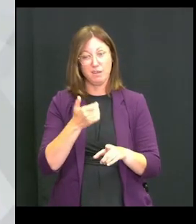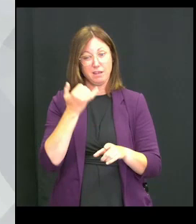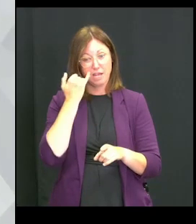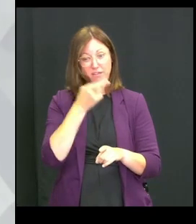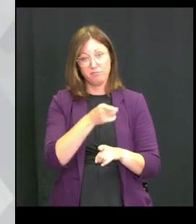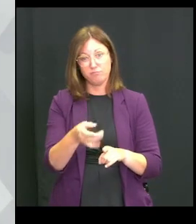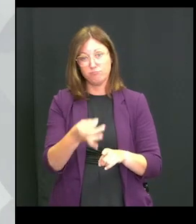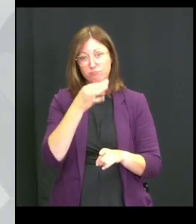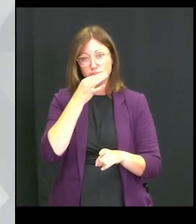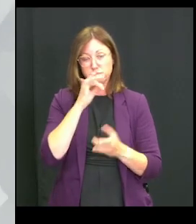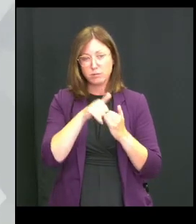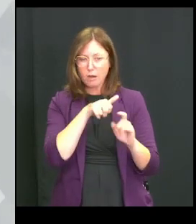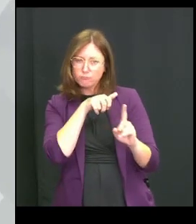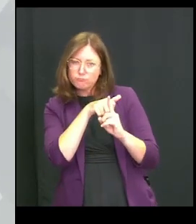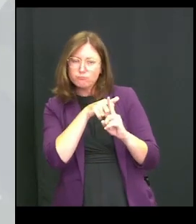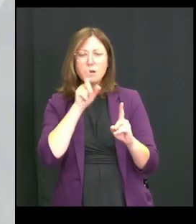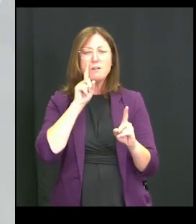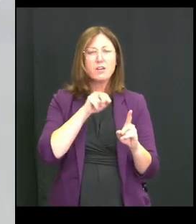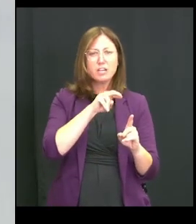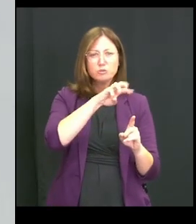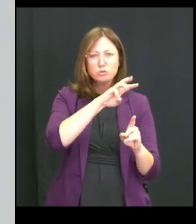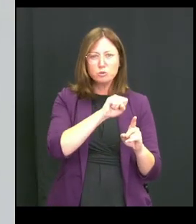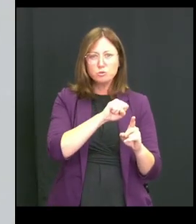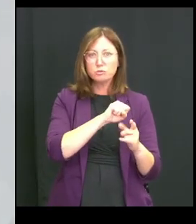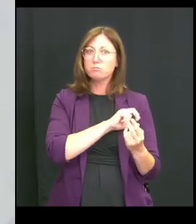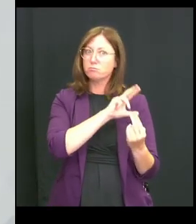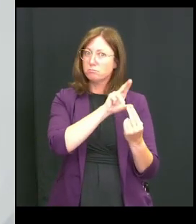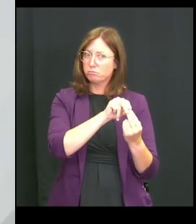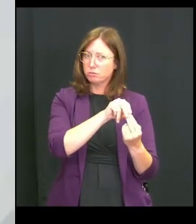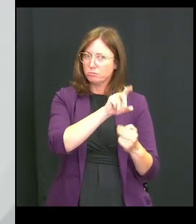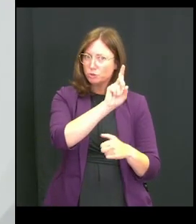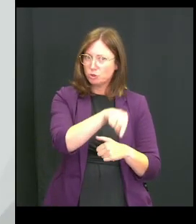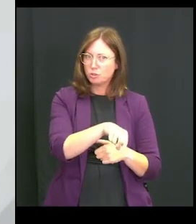that these new public servants have on just navigating social media and where to go for news sources